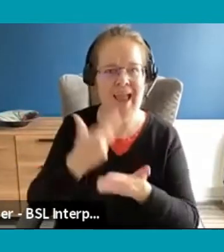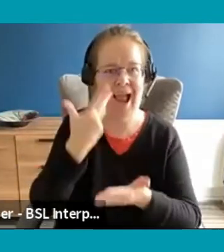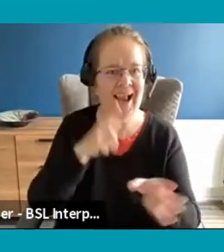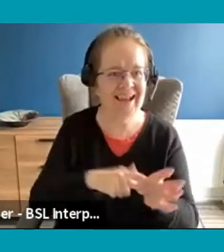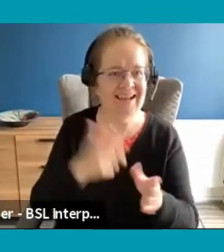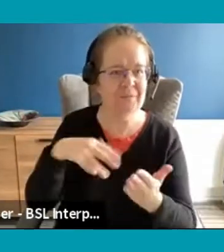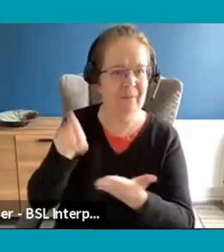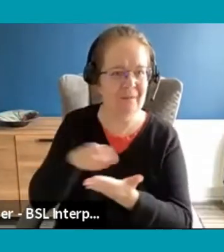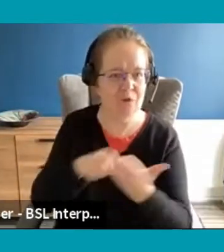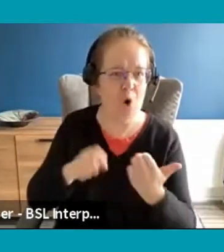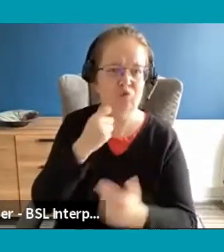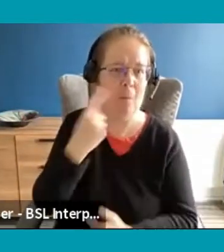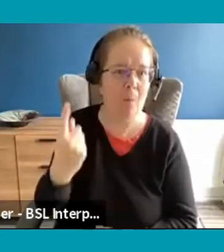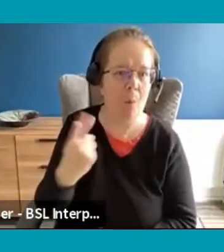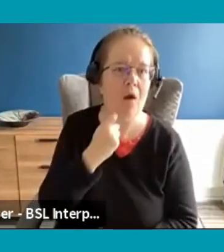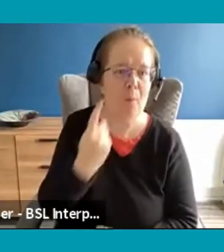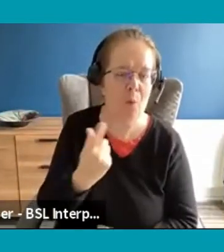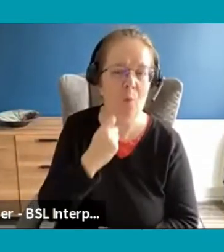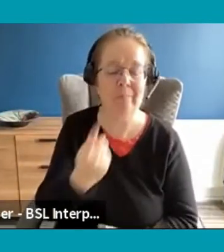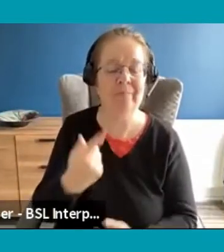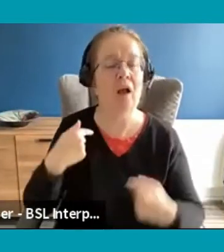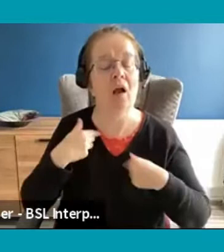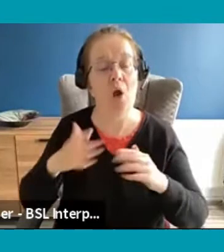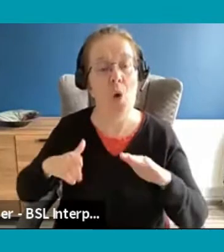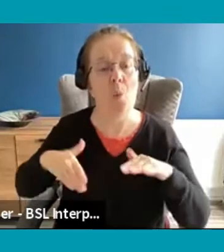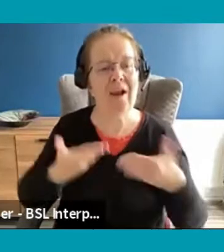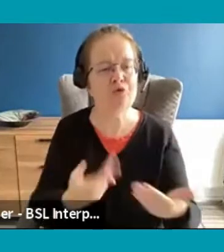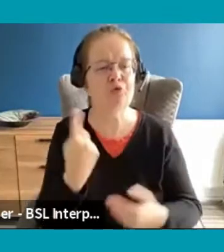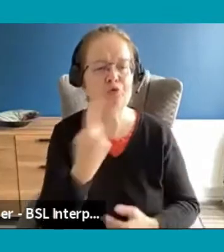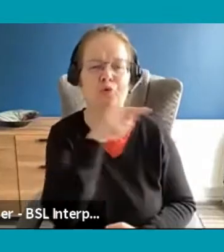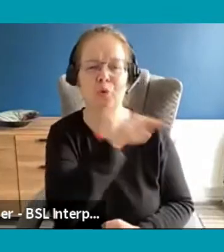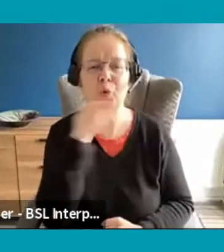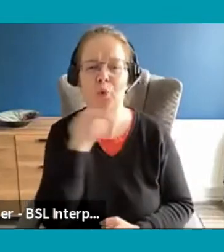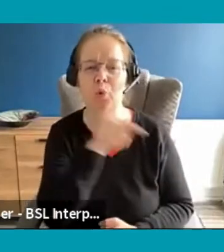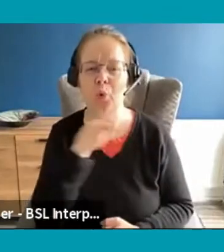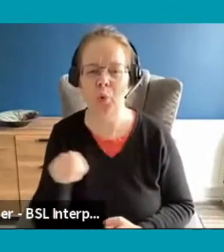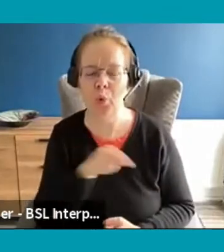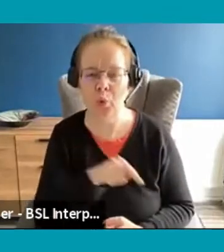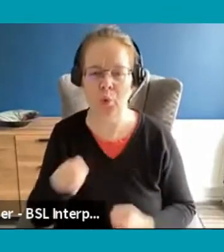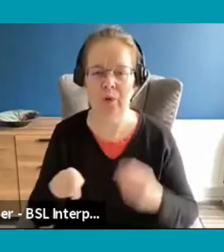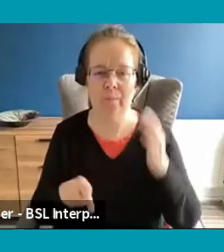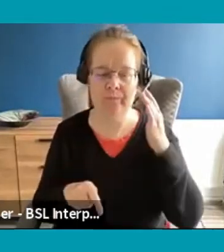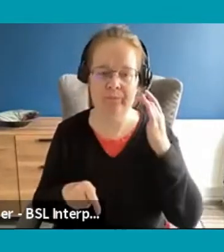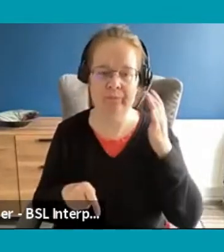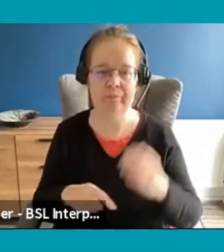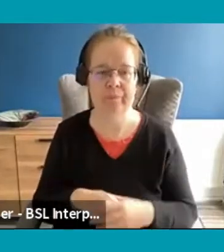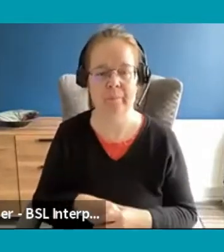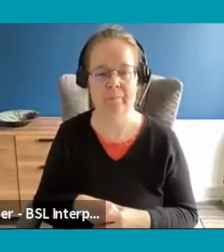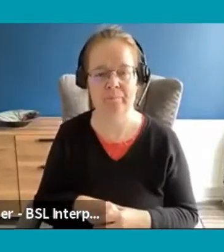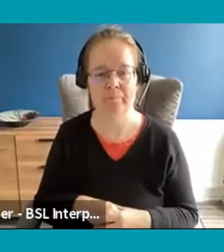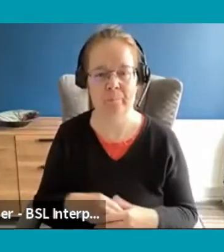get started is just to introduce a number of other people to you before we introduce our lovely people.